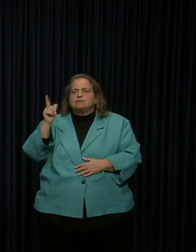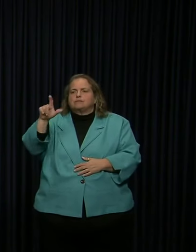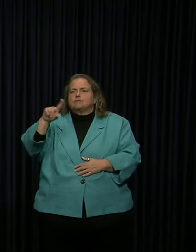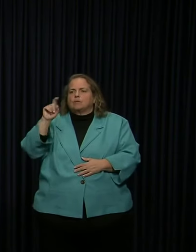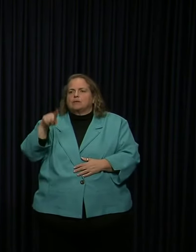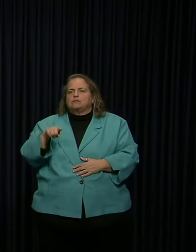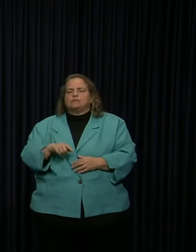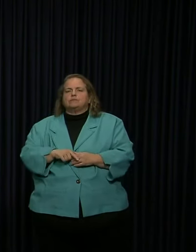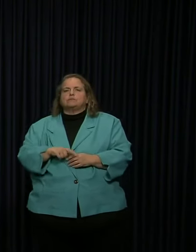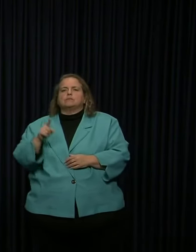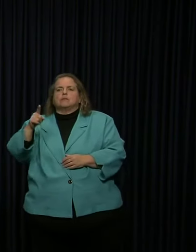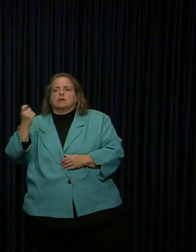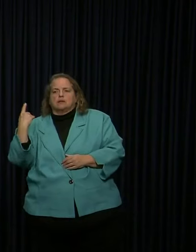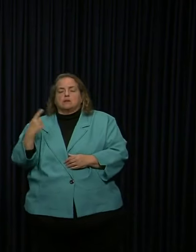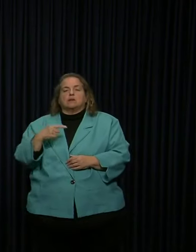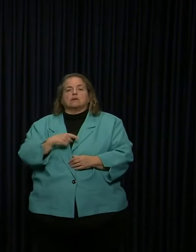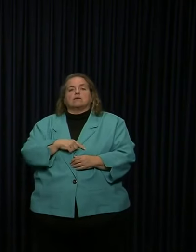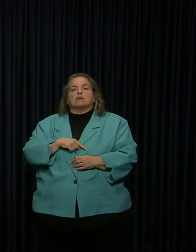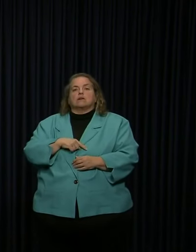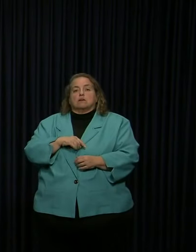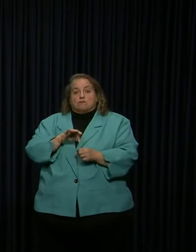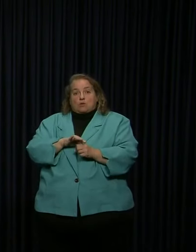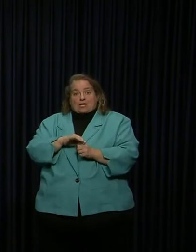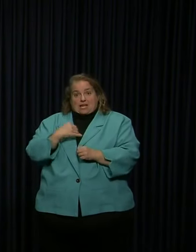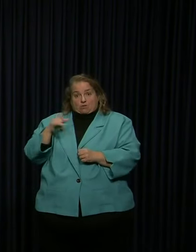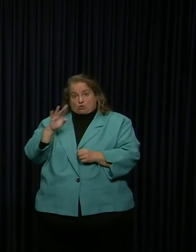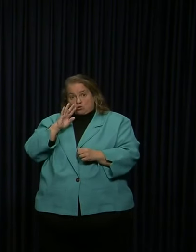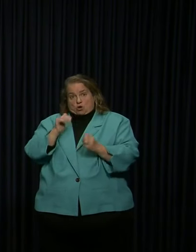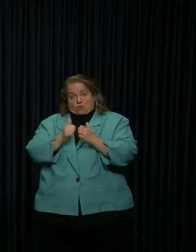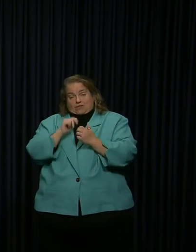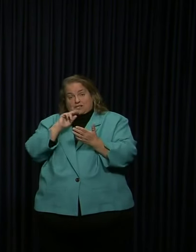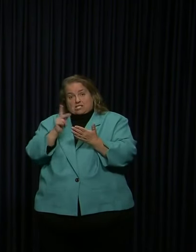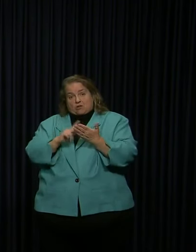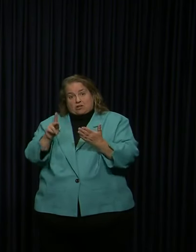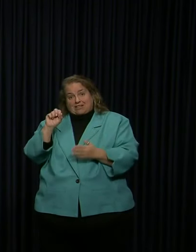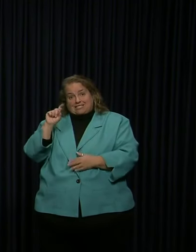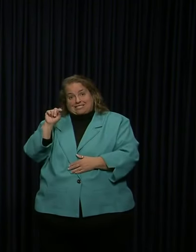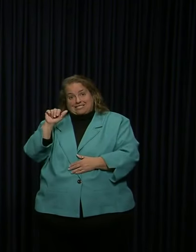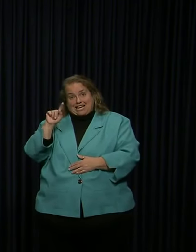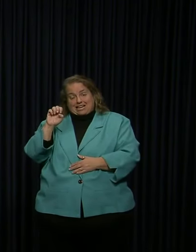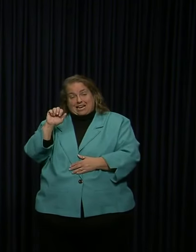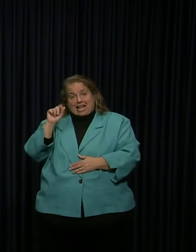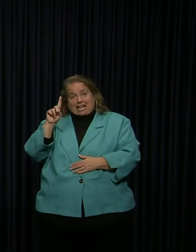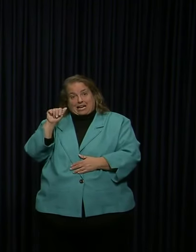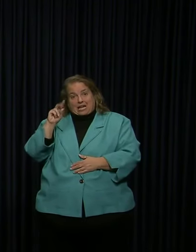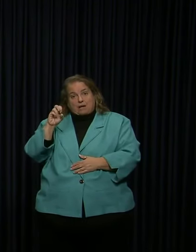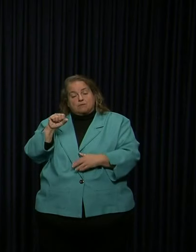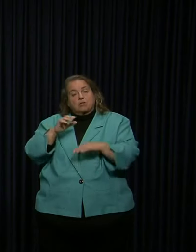BE ABLE TO DO THAT. WE'VE HAD GOOD CONVERSATIONS. THEY'VE GONE PACK AND FORTH.